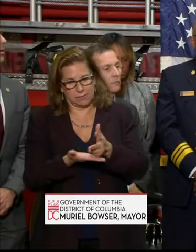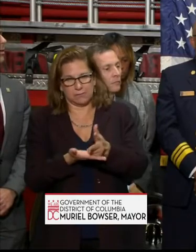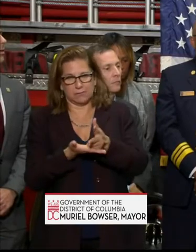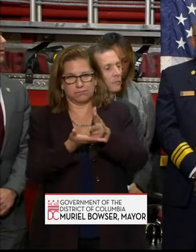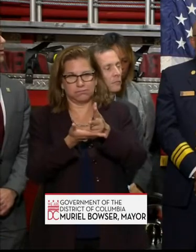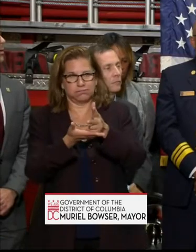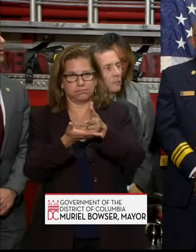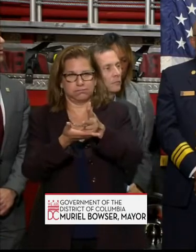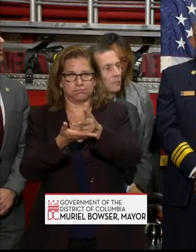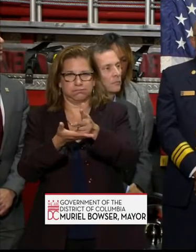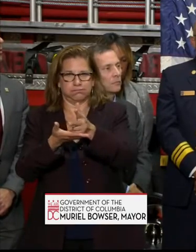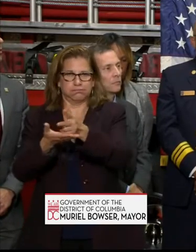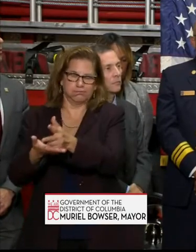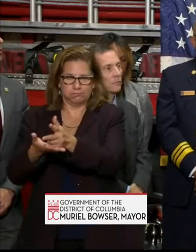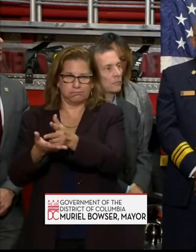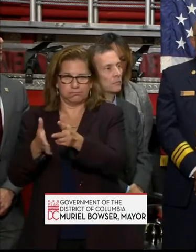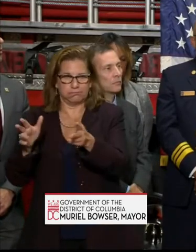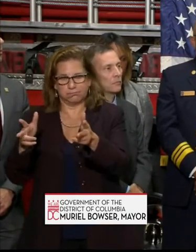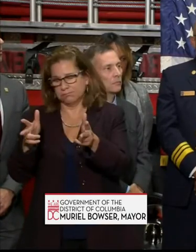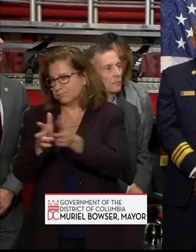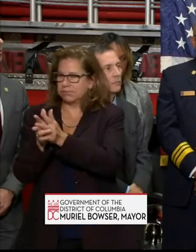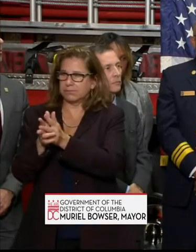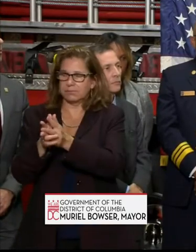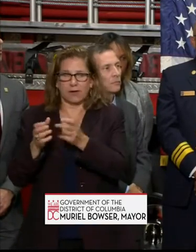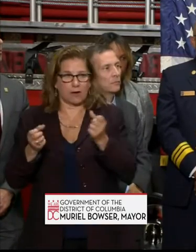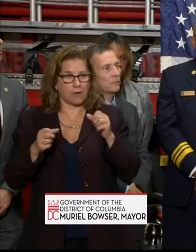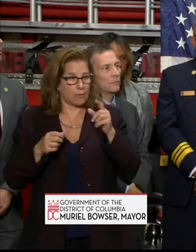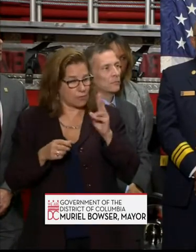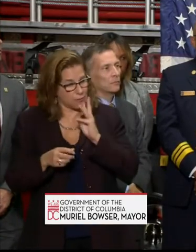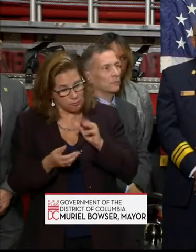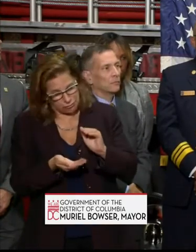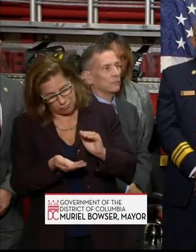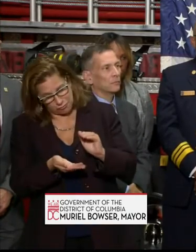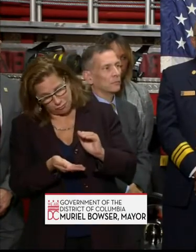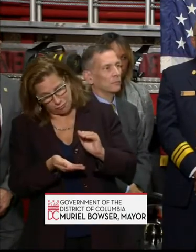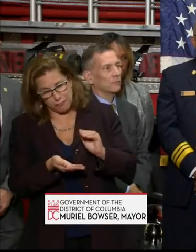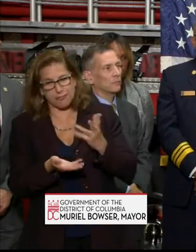RESCUE SOMEONE. FOR ADDITIONAL TIPS ON HOW TO